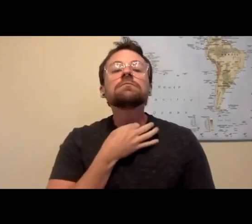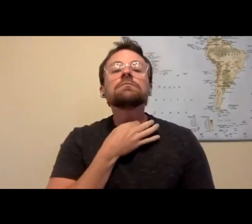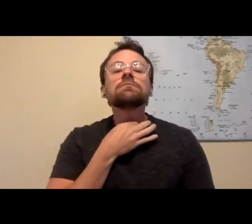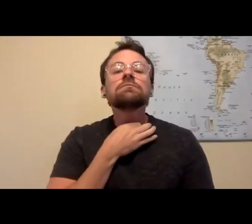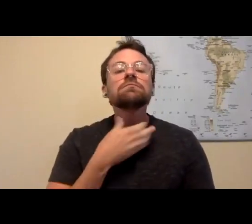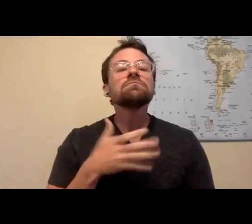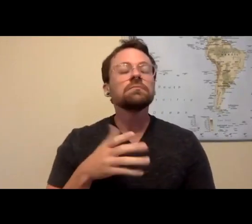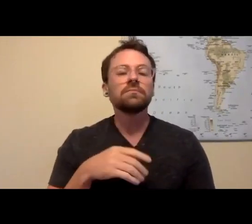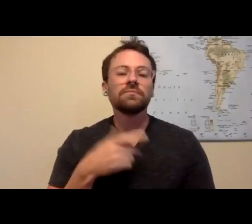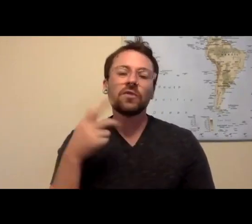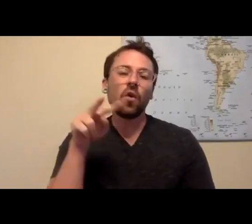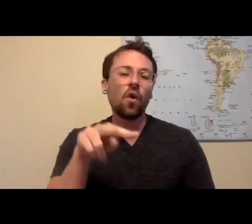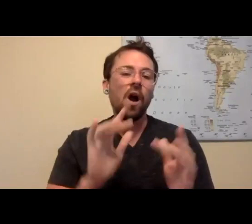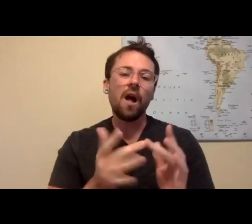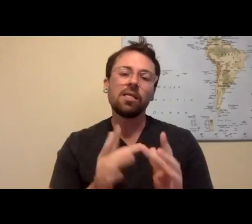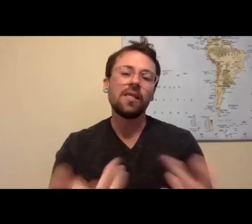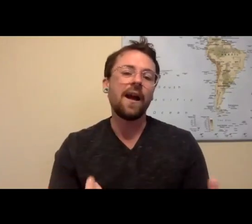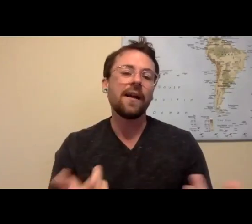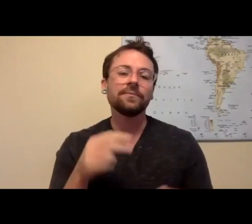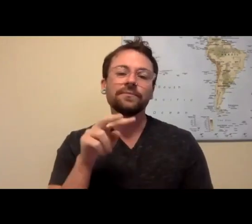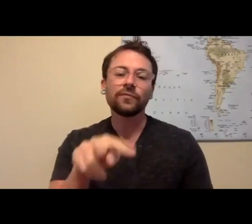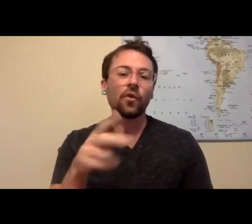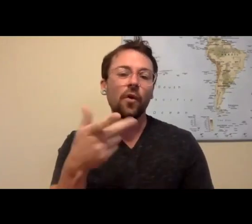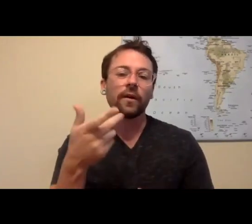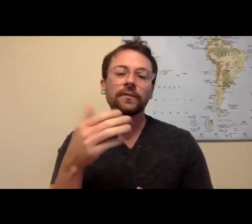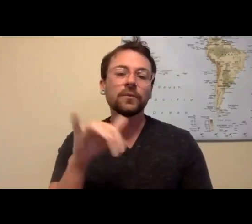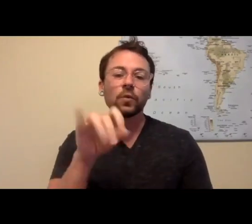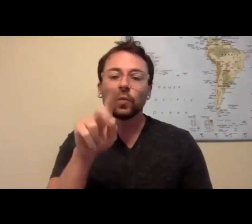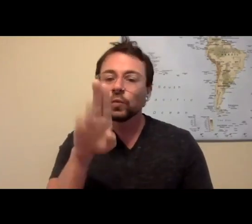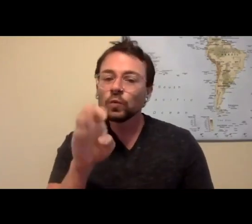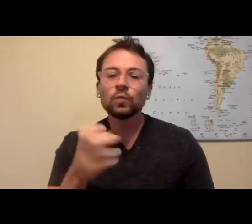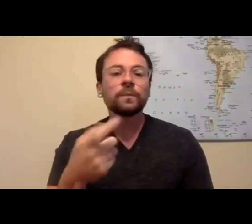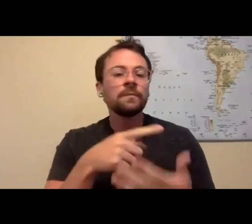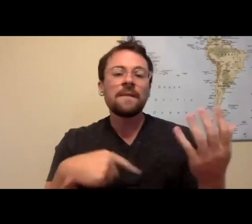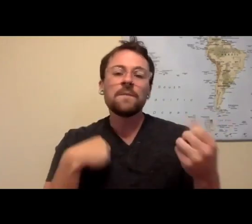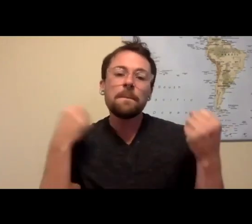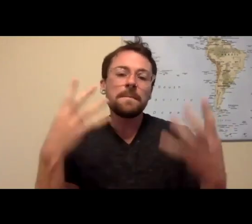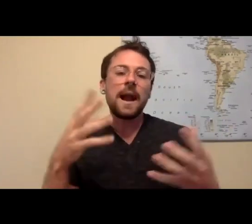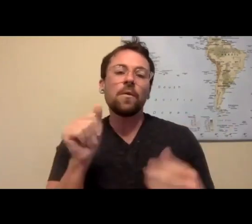So if you're -- so I think it's important for you to try to understand your own motivations.